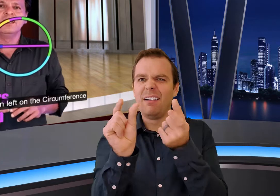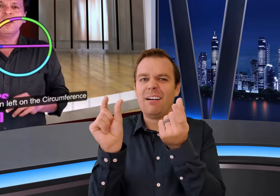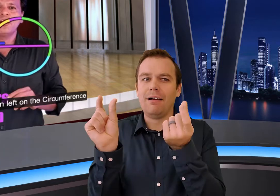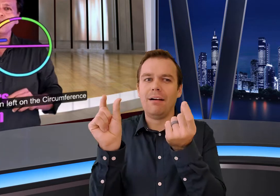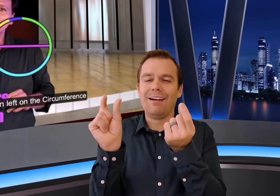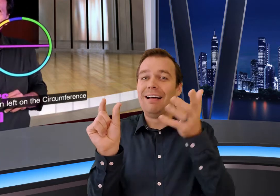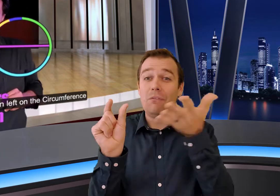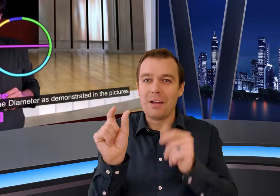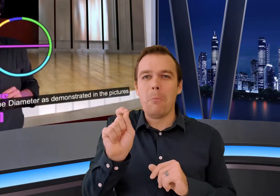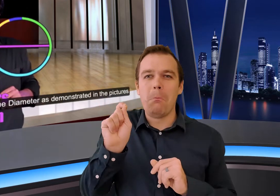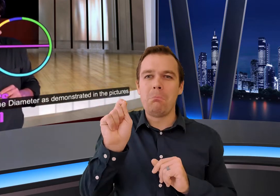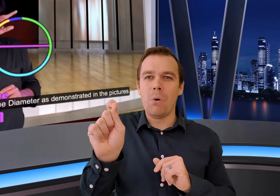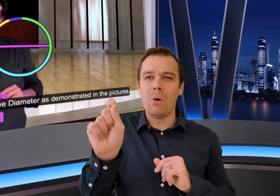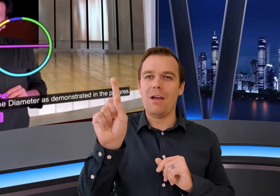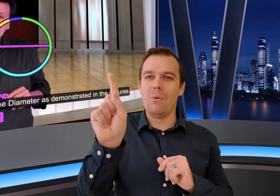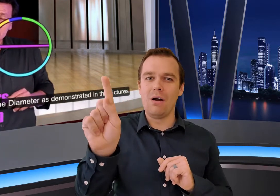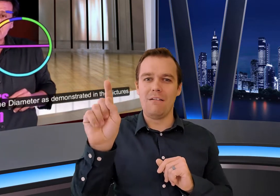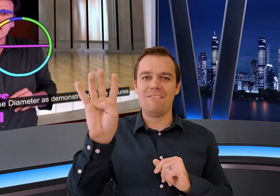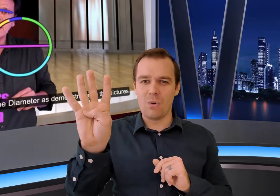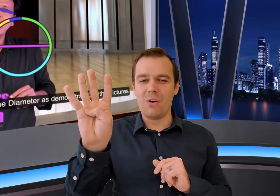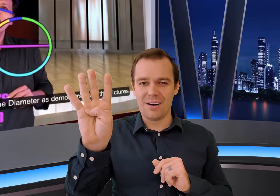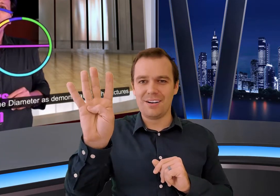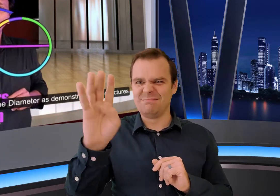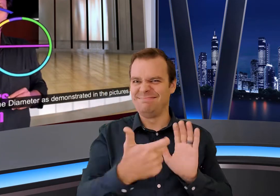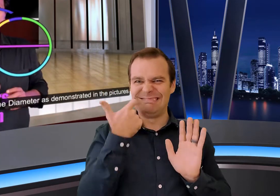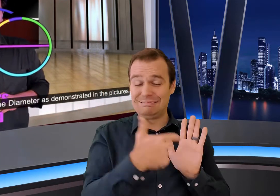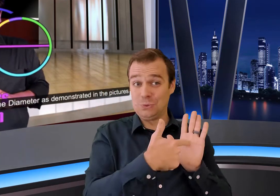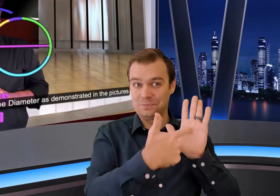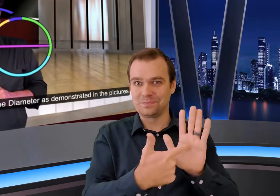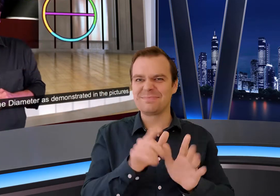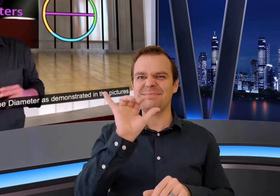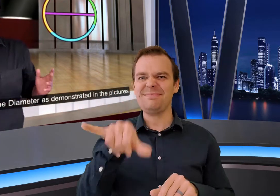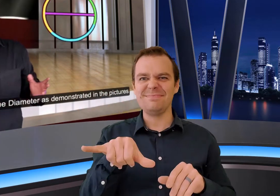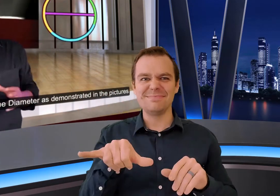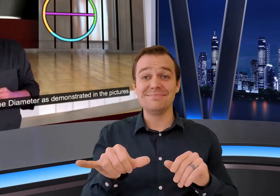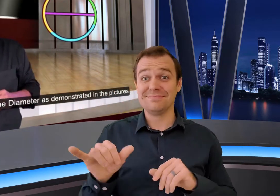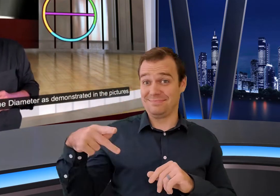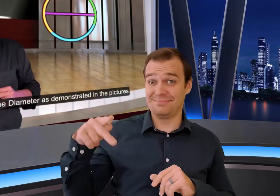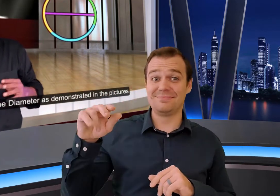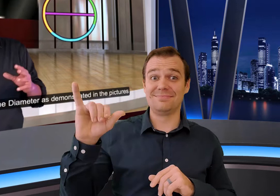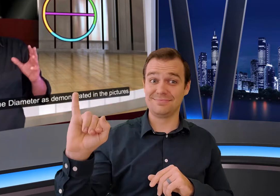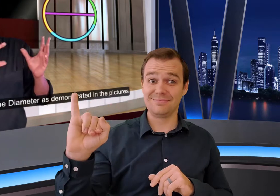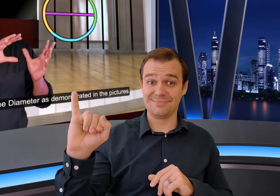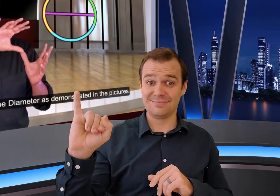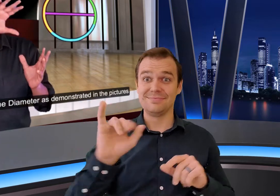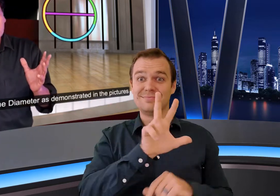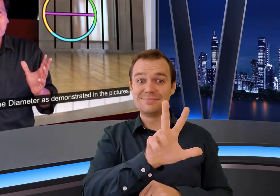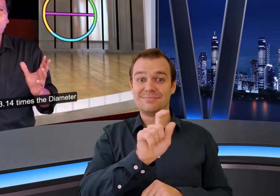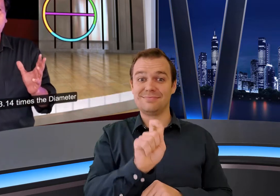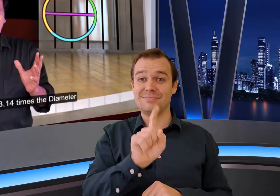There is a small portion left on the Circumference And that remaining part is 0.14 times the Diameter as demonstrated in the pictures